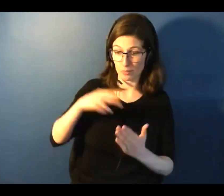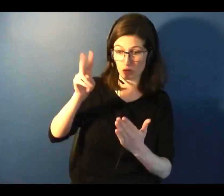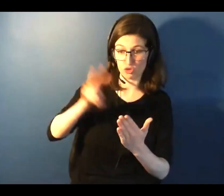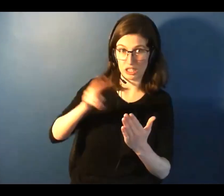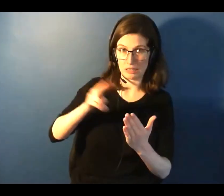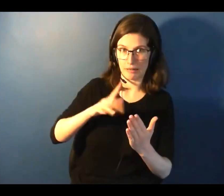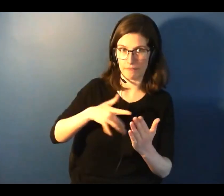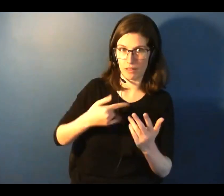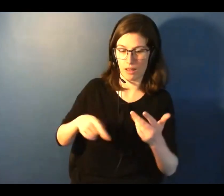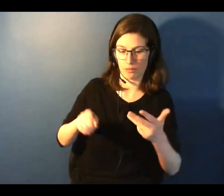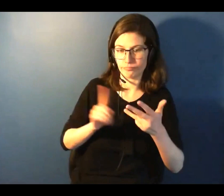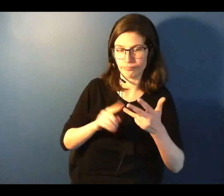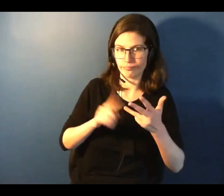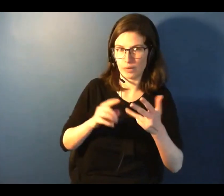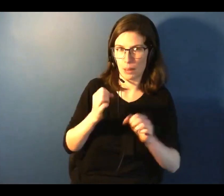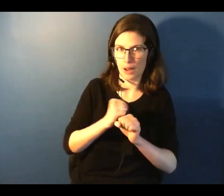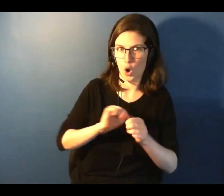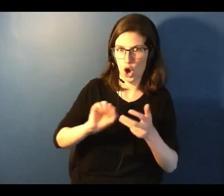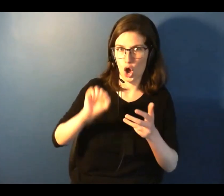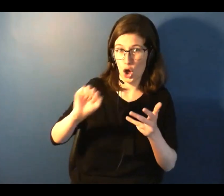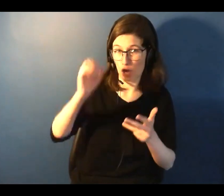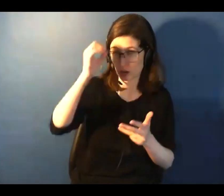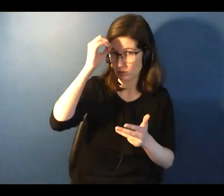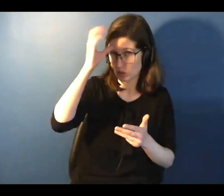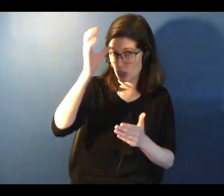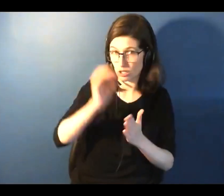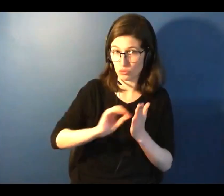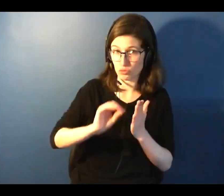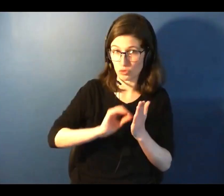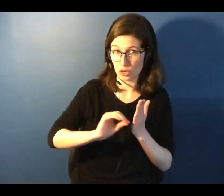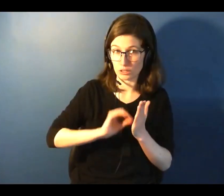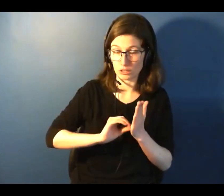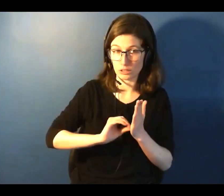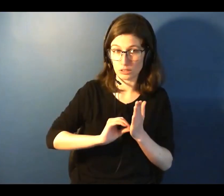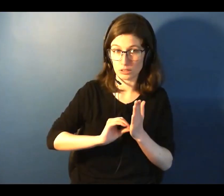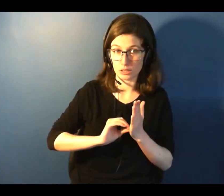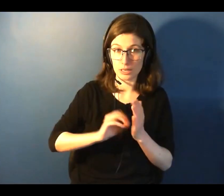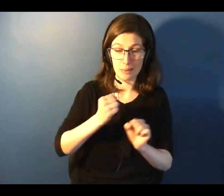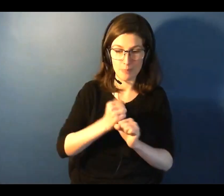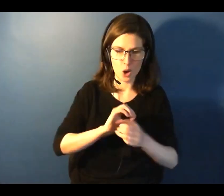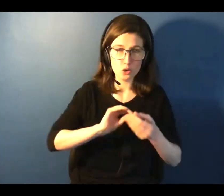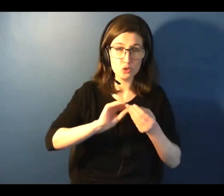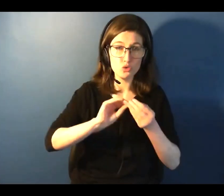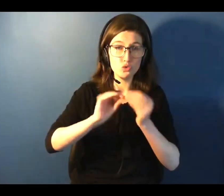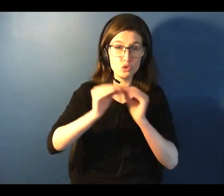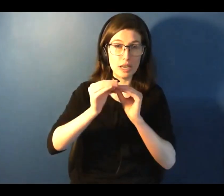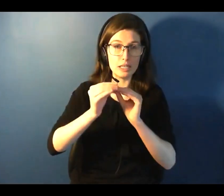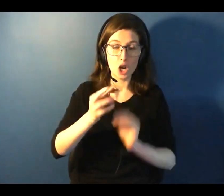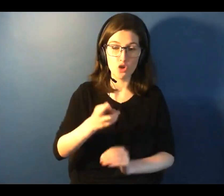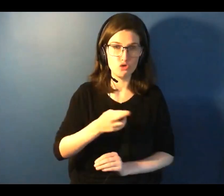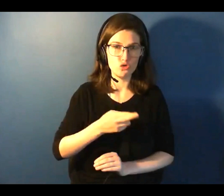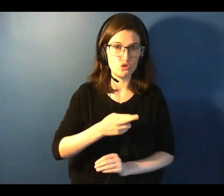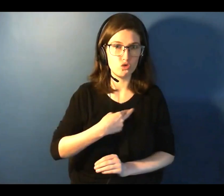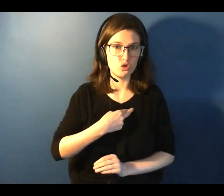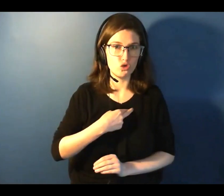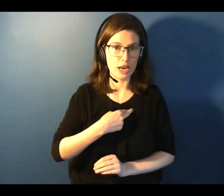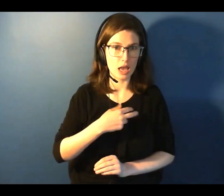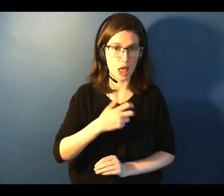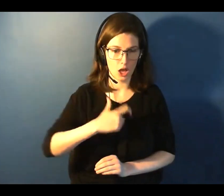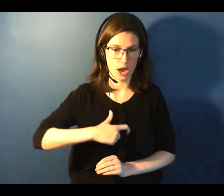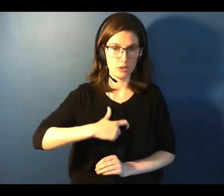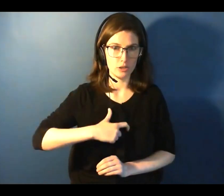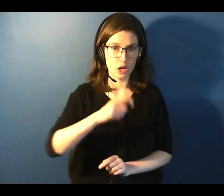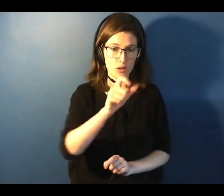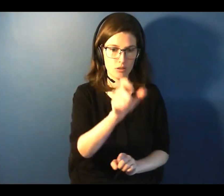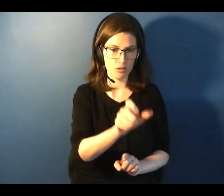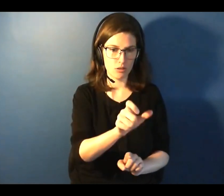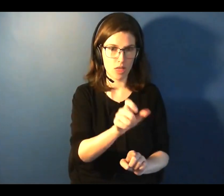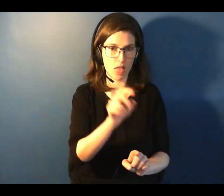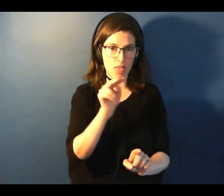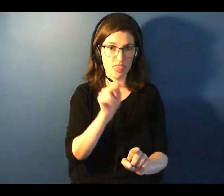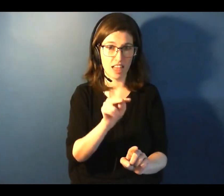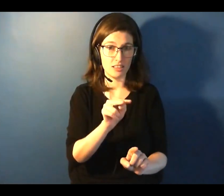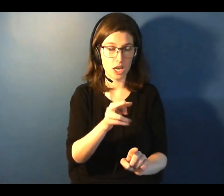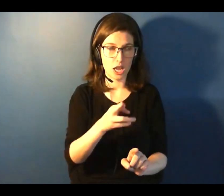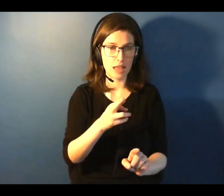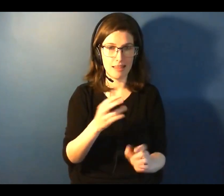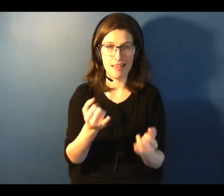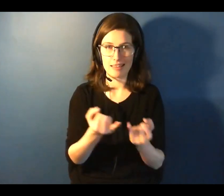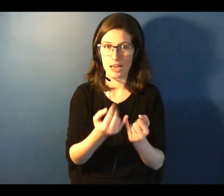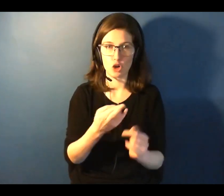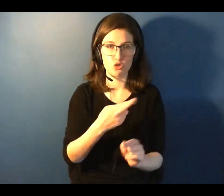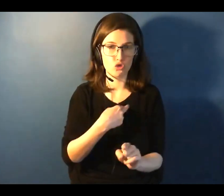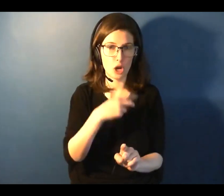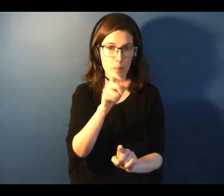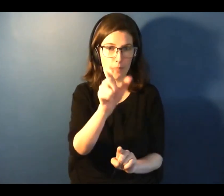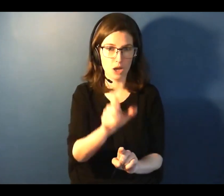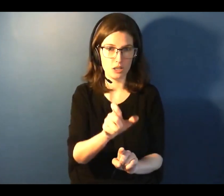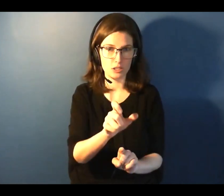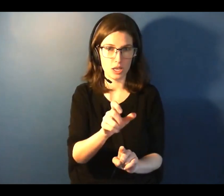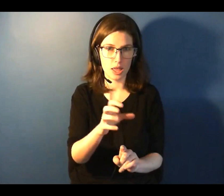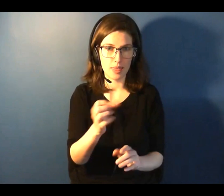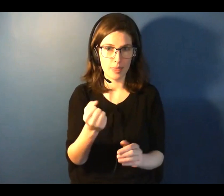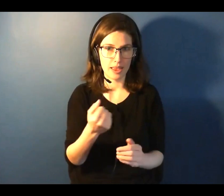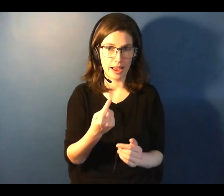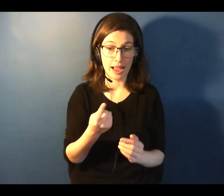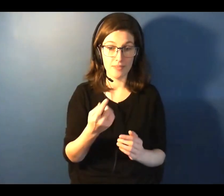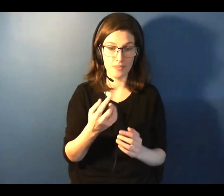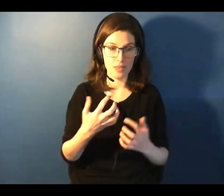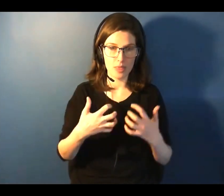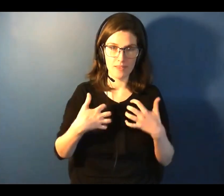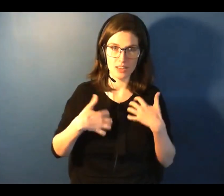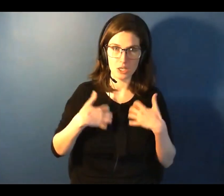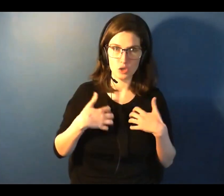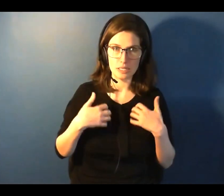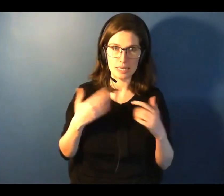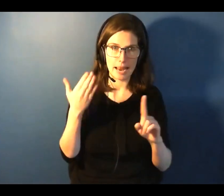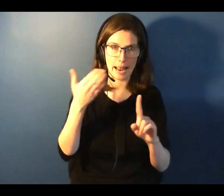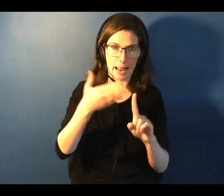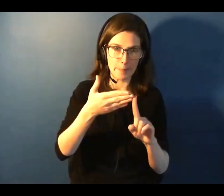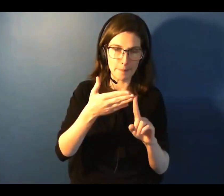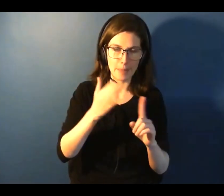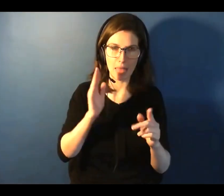is her ability to create real humans who hold contradictory desires and feelings in every